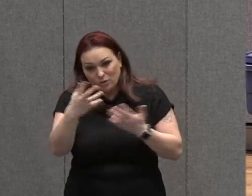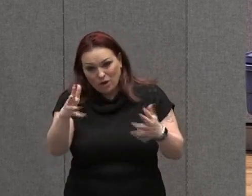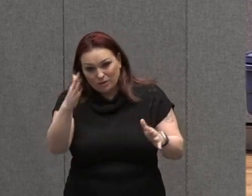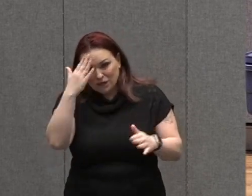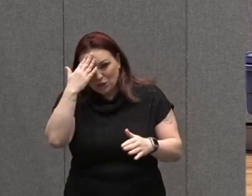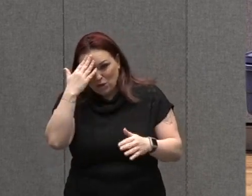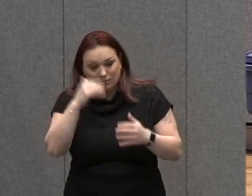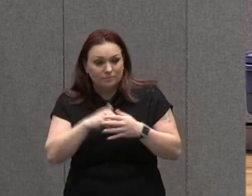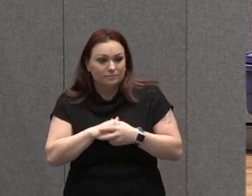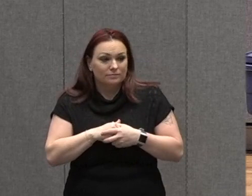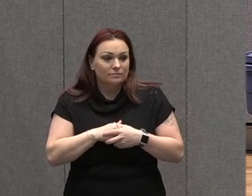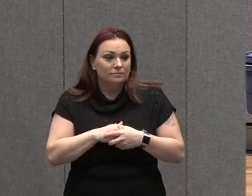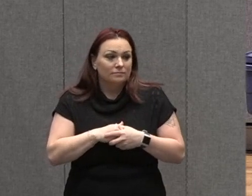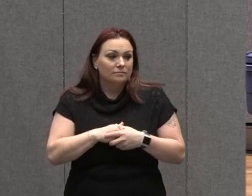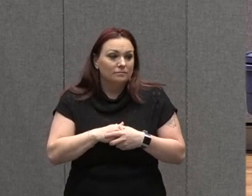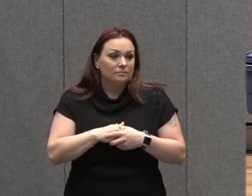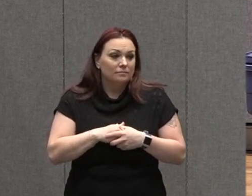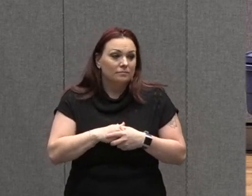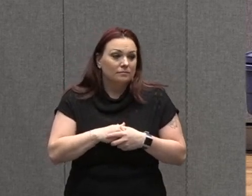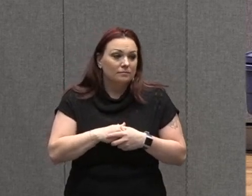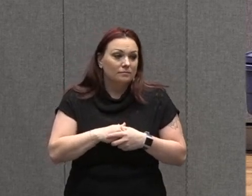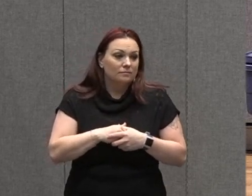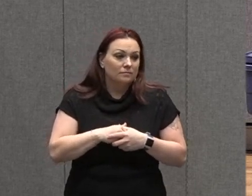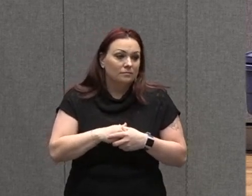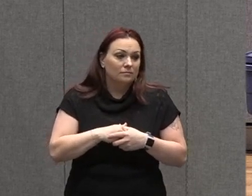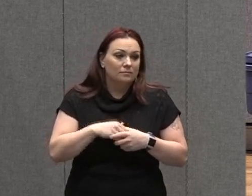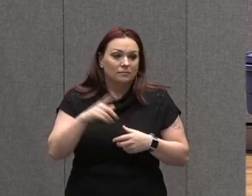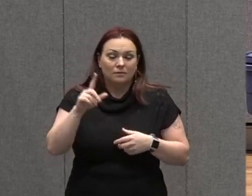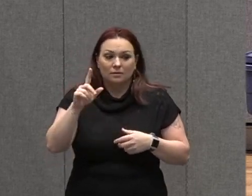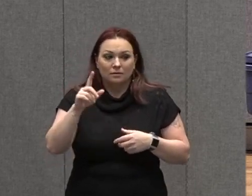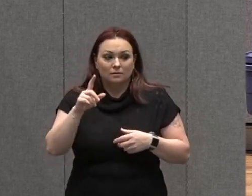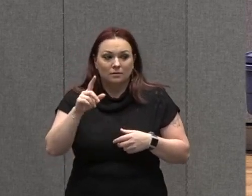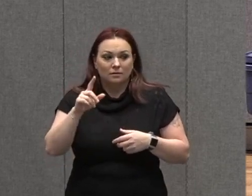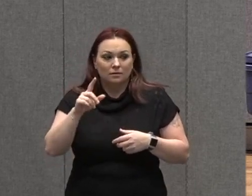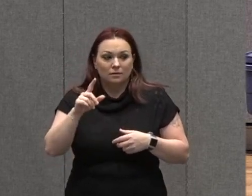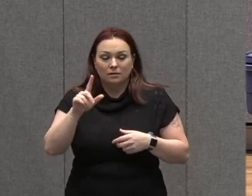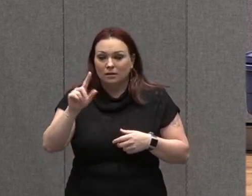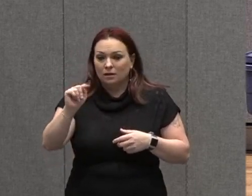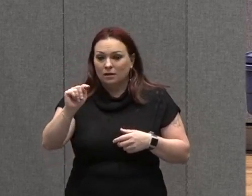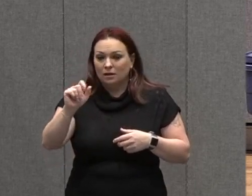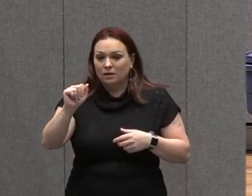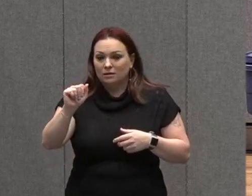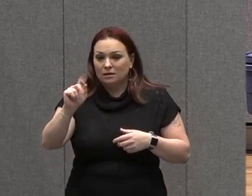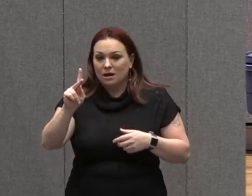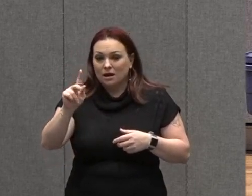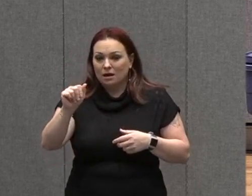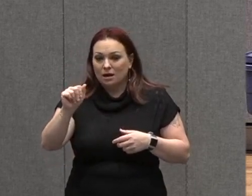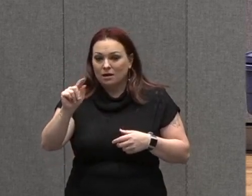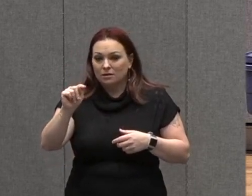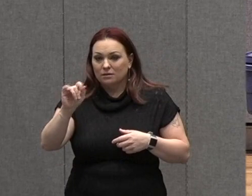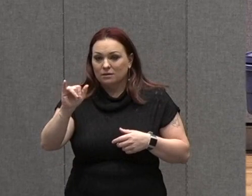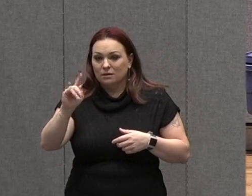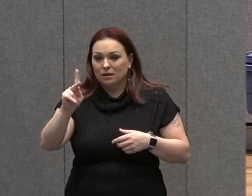so I call this in my classroom taka-tika. Taka-tika. The ta still falls on the same place,